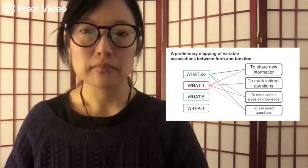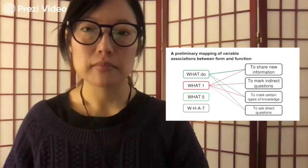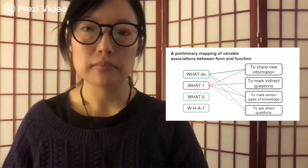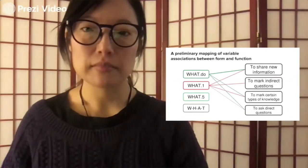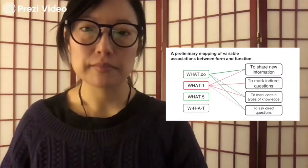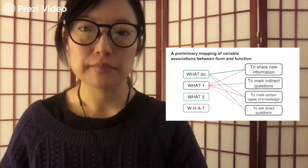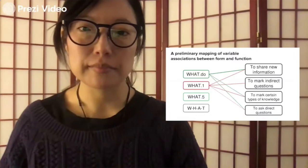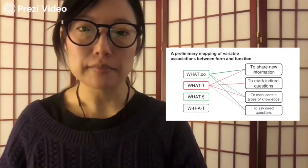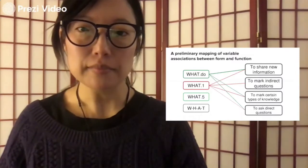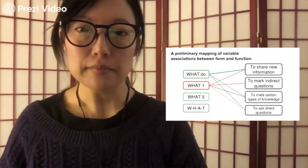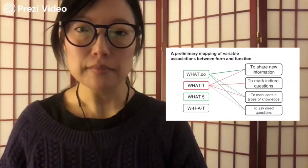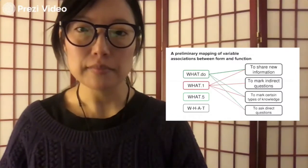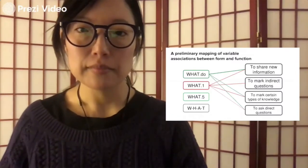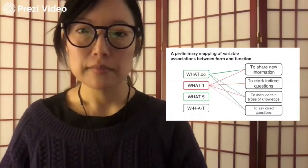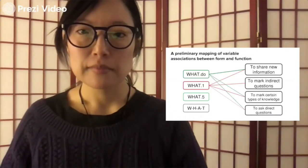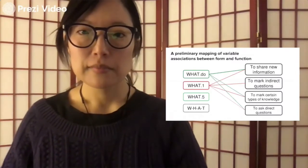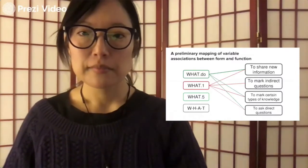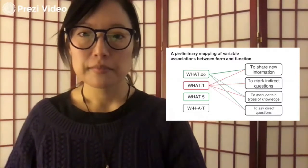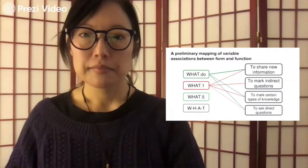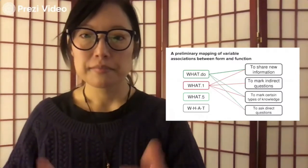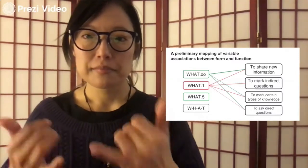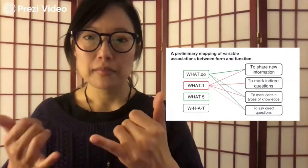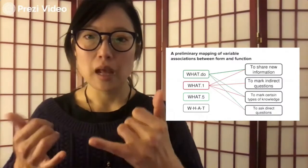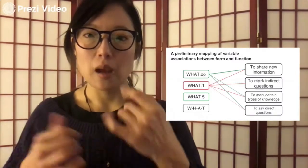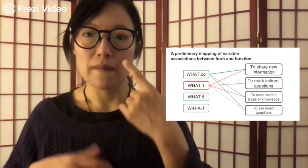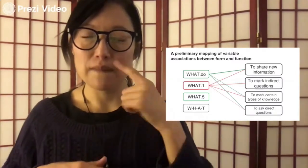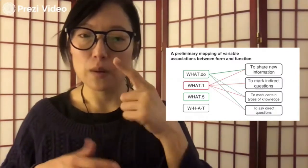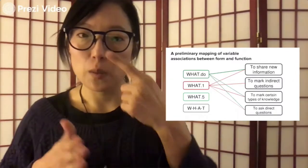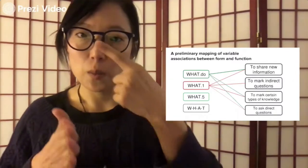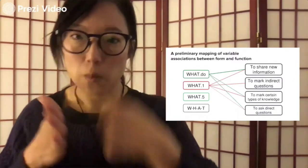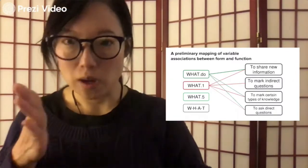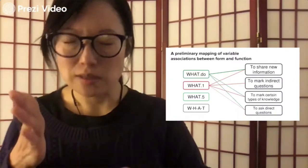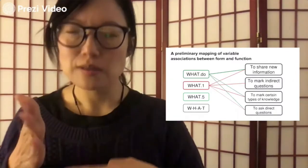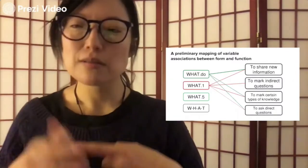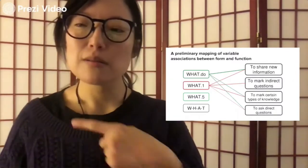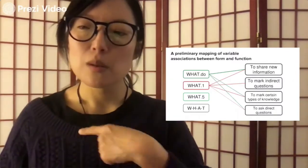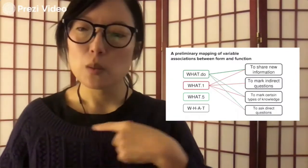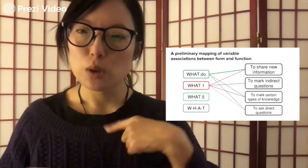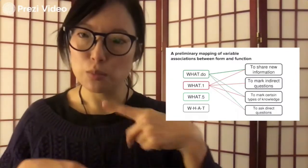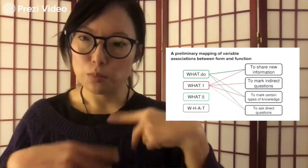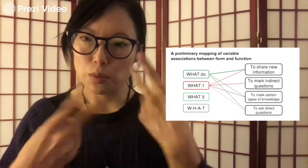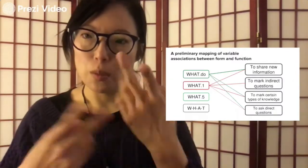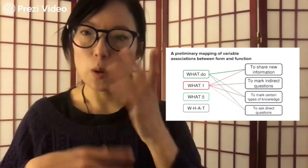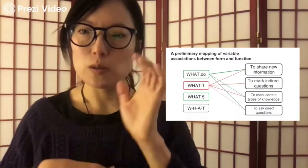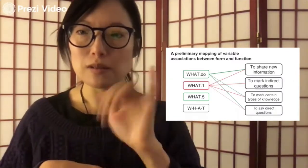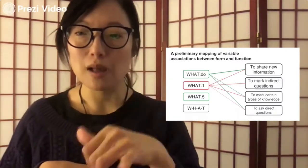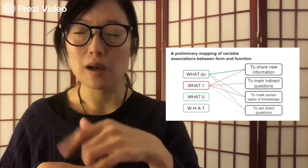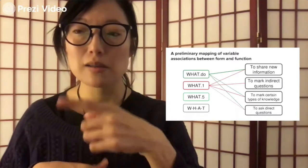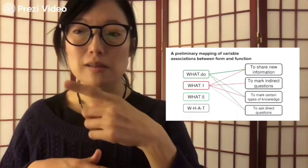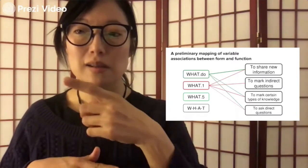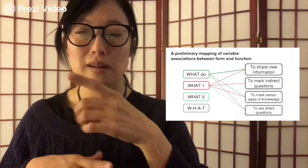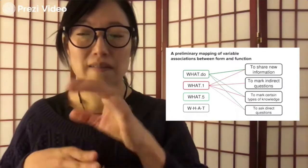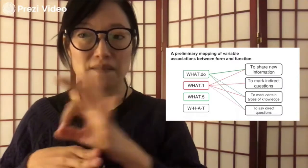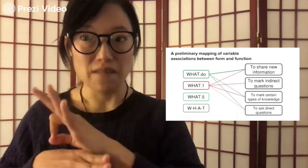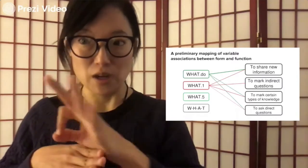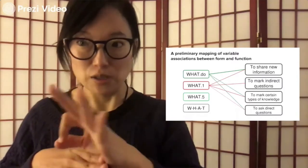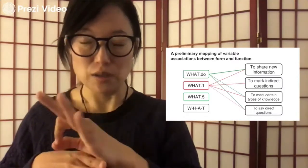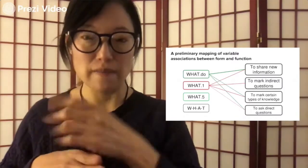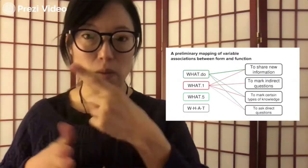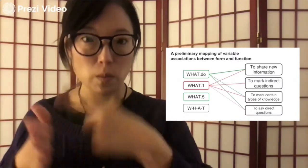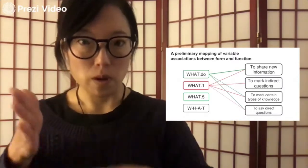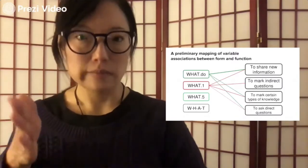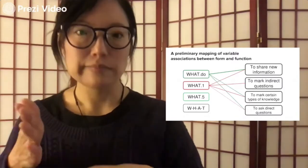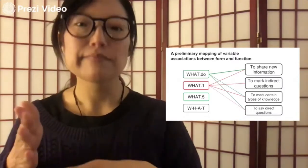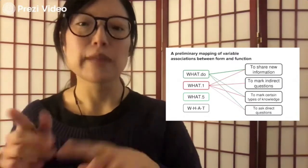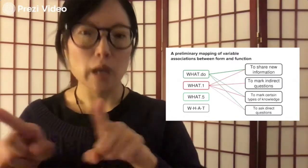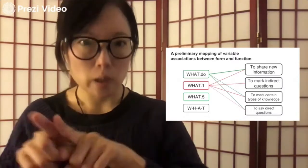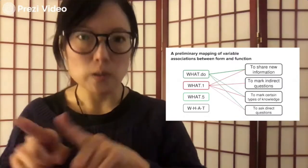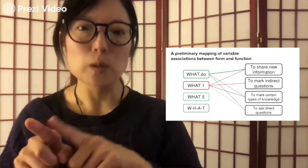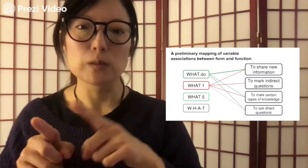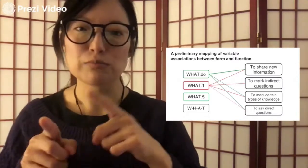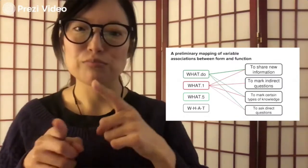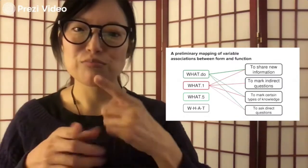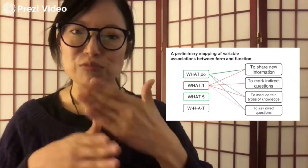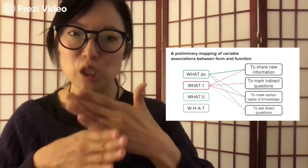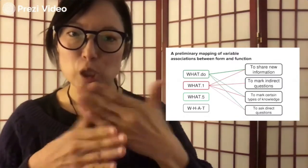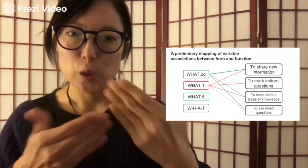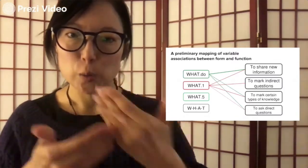taking. Now, for the WHAT.1, we propose that the WHAT.1 has a